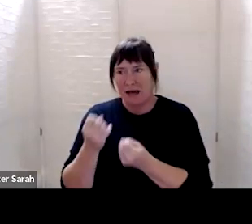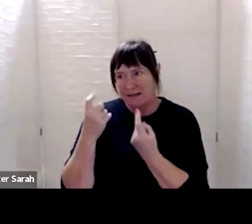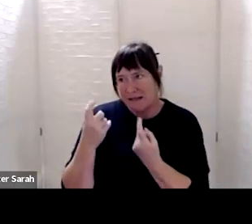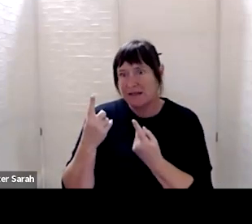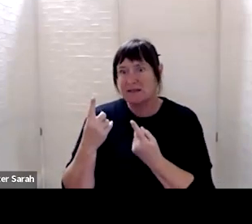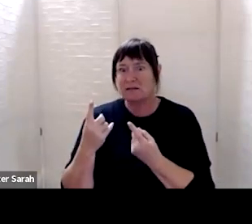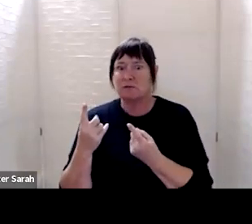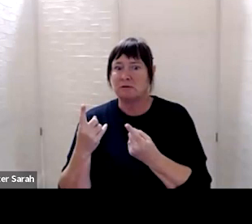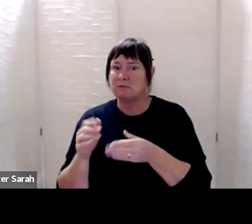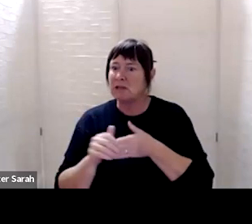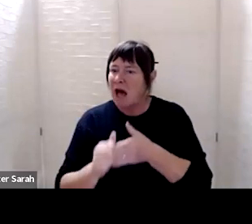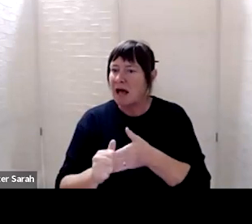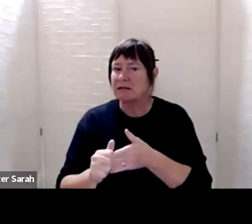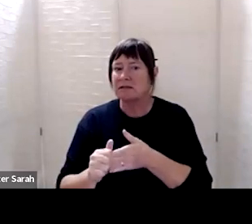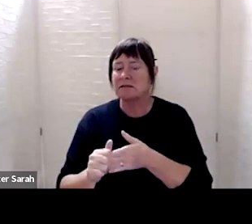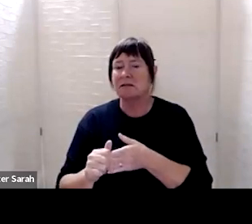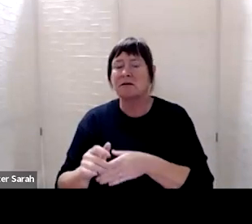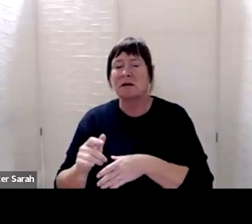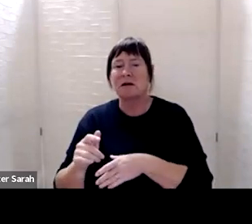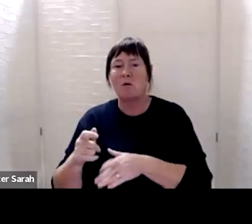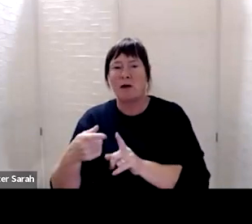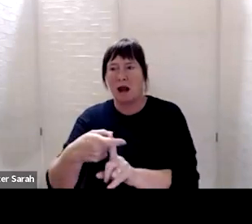and what you need to think of when you are looking for